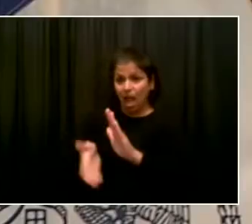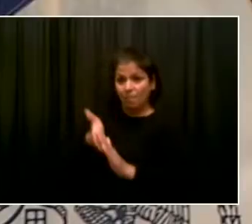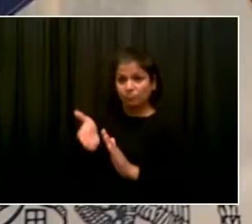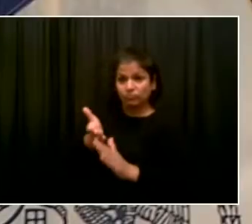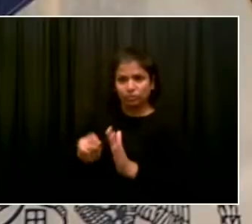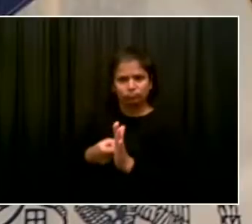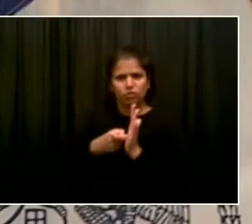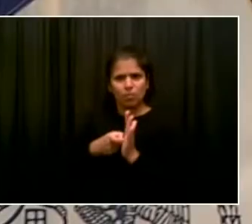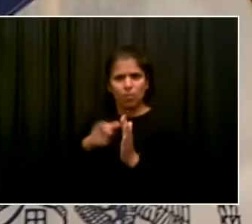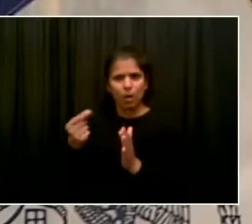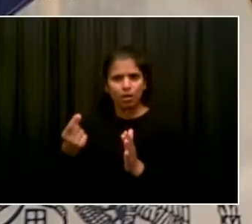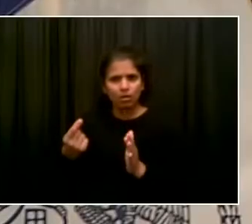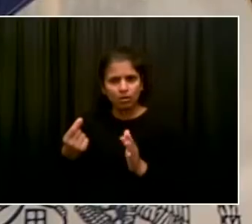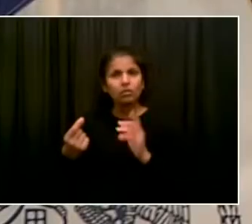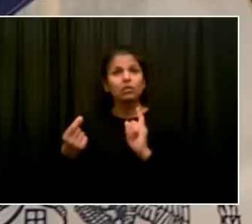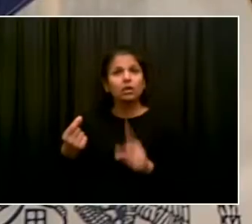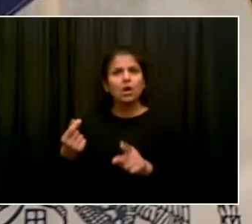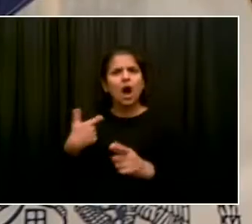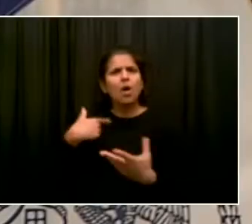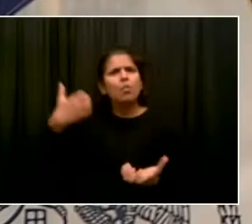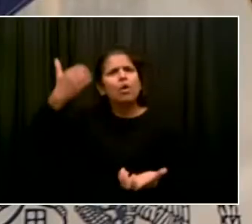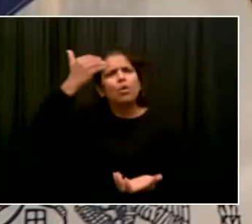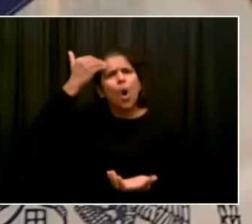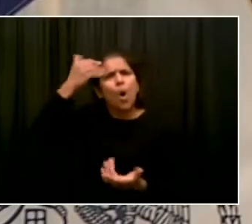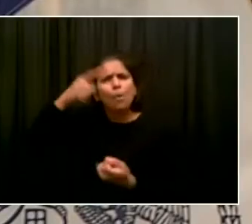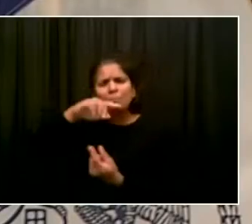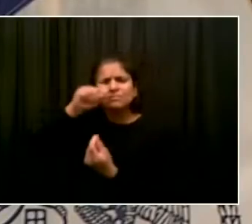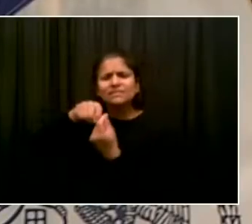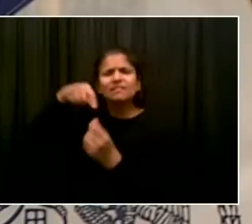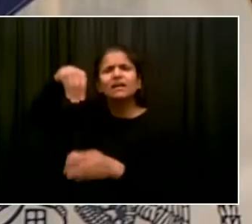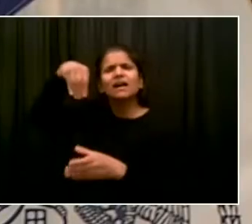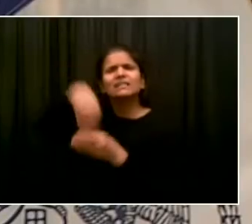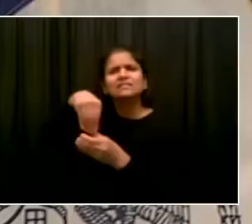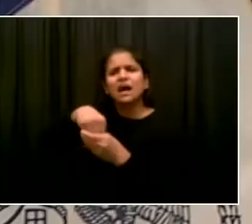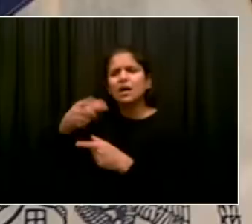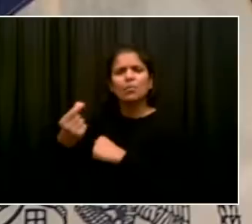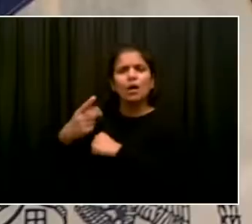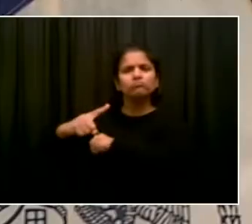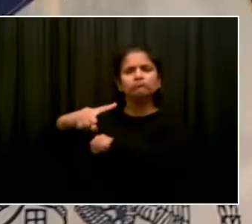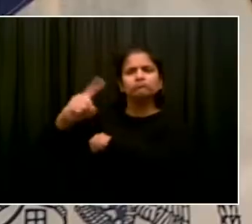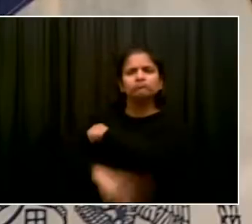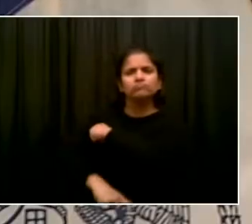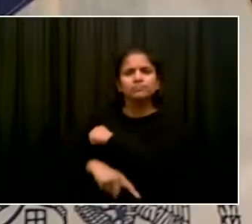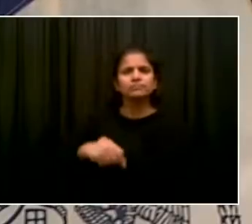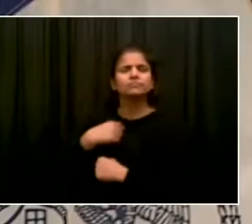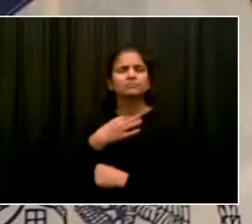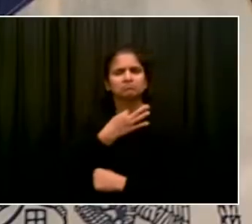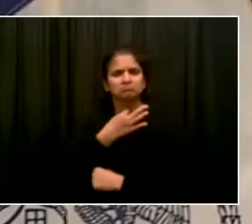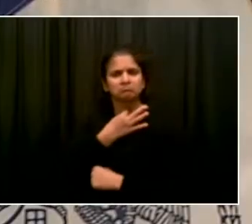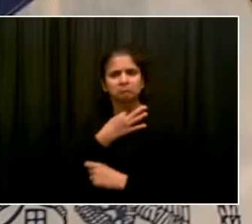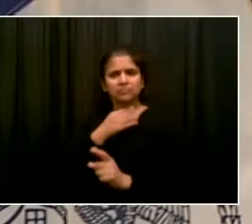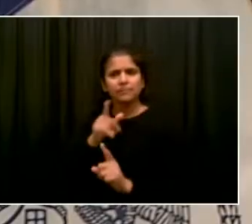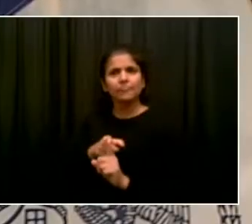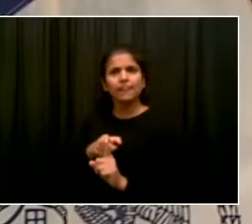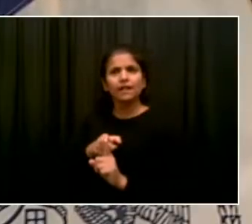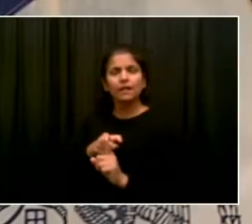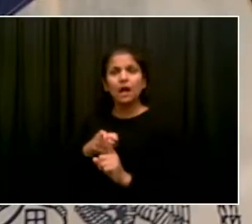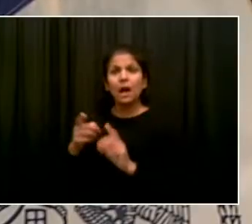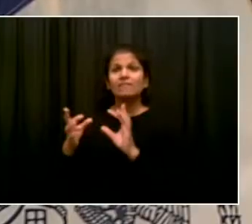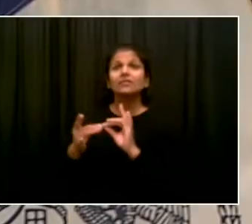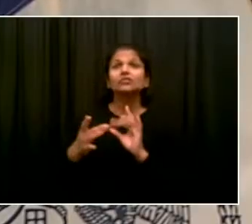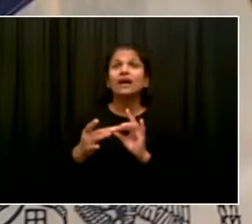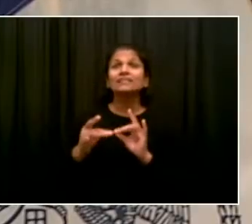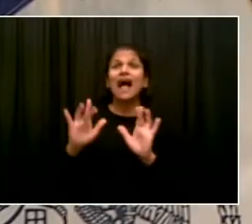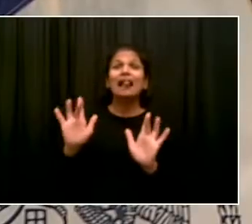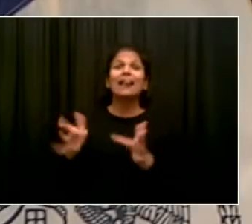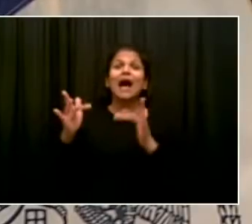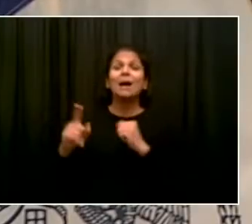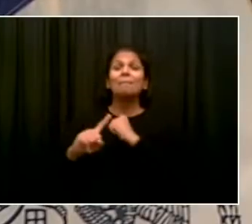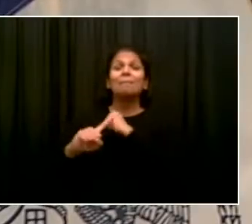PRIVATE EMPLOYER